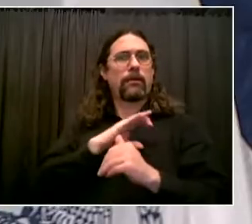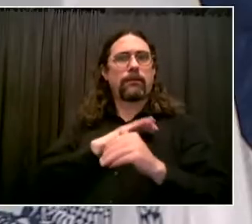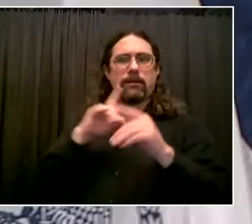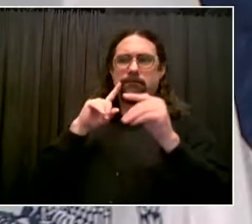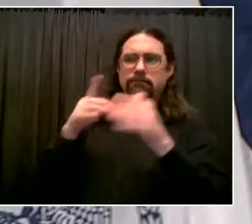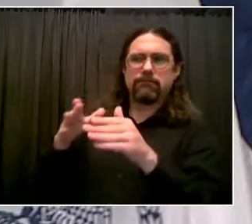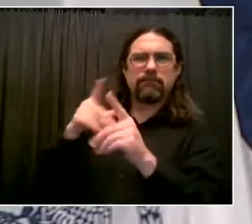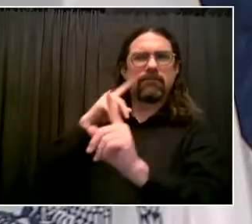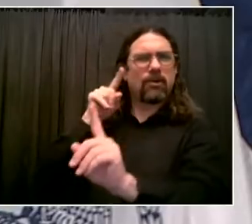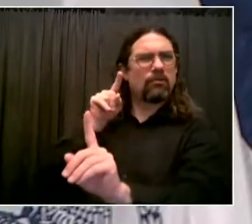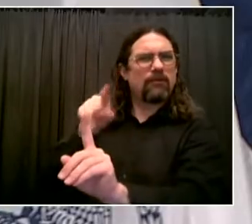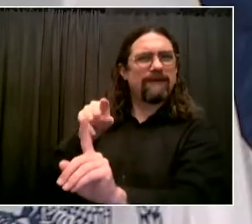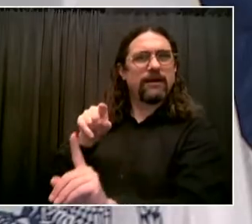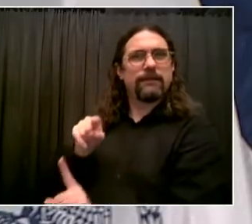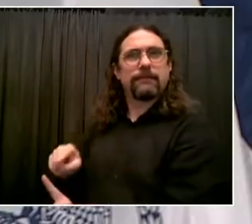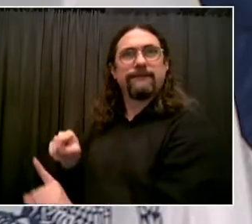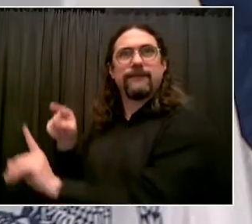FOCUSING ON AND